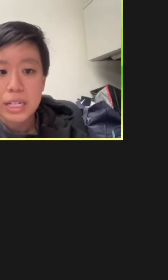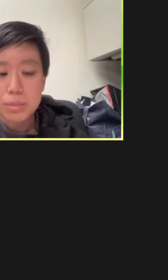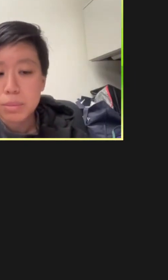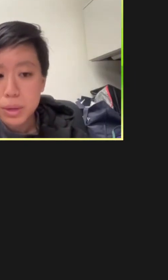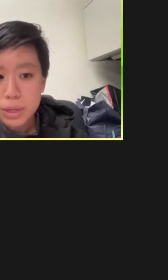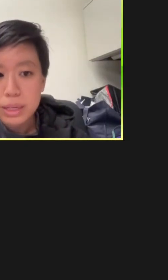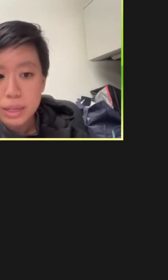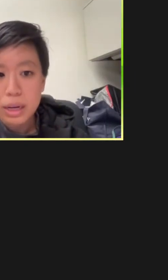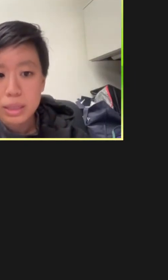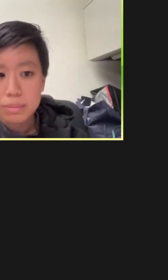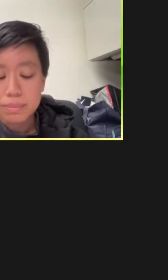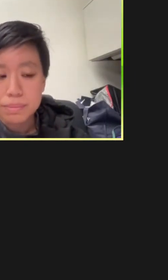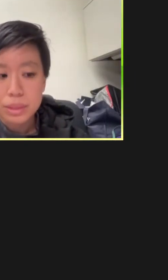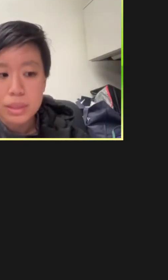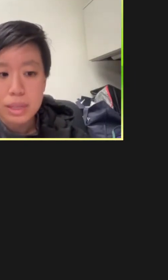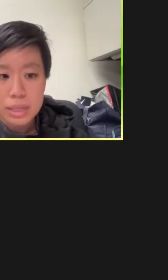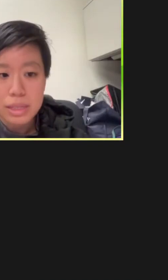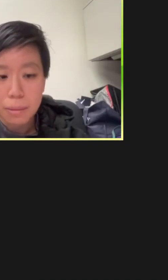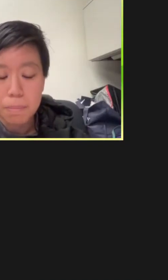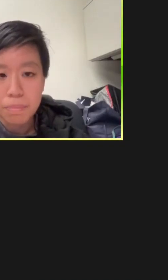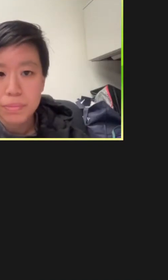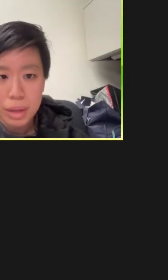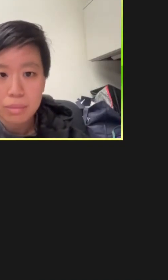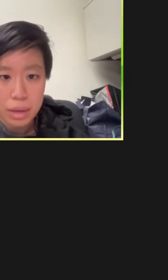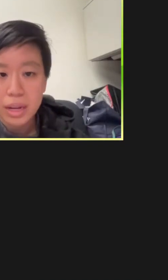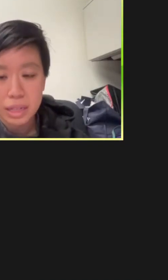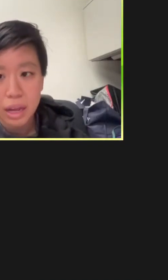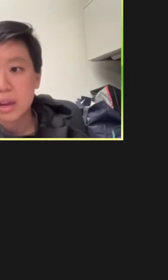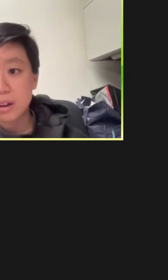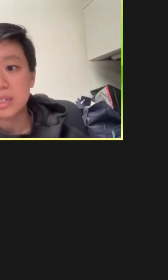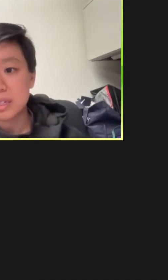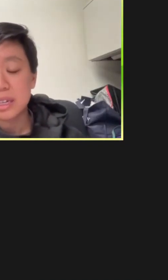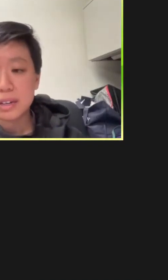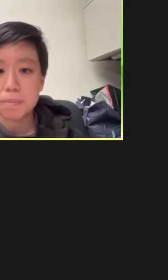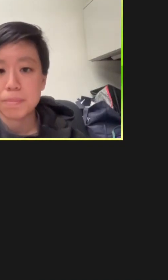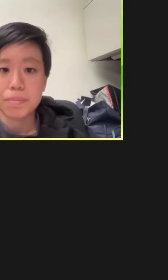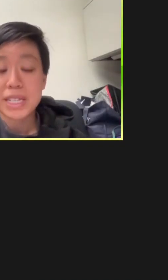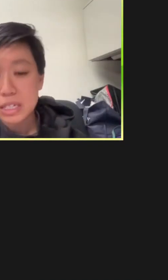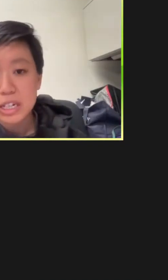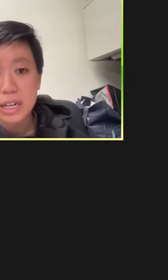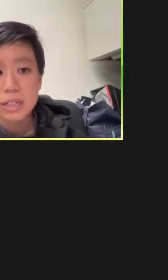promoted some anti-autistic messaging.